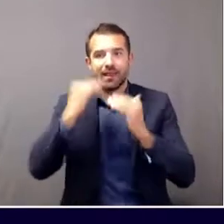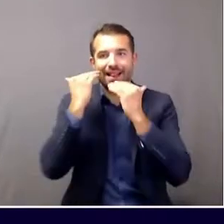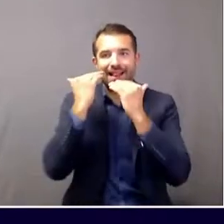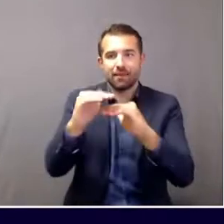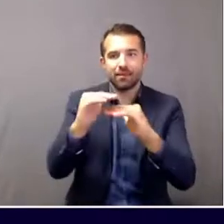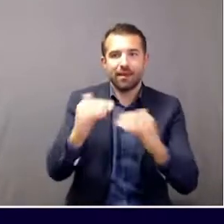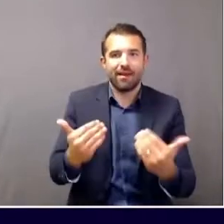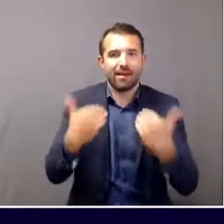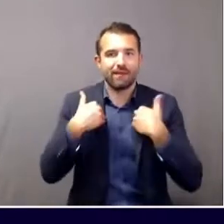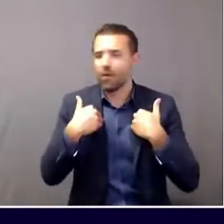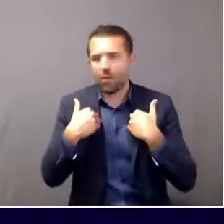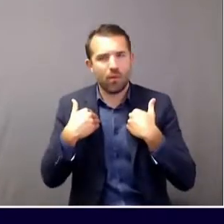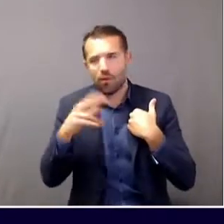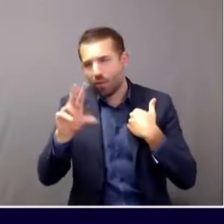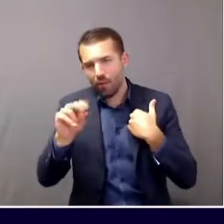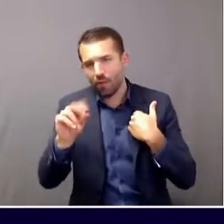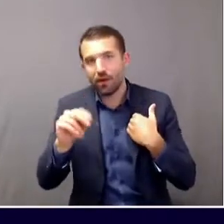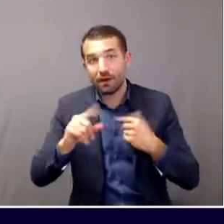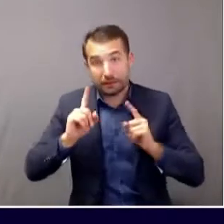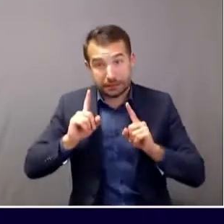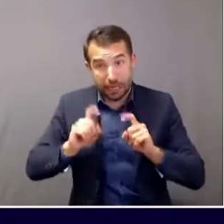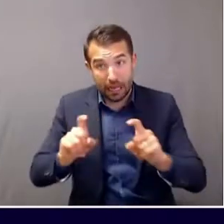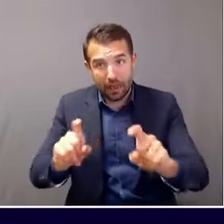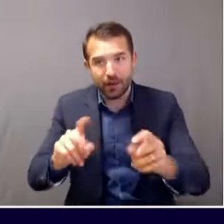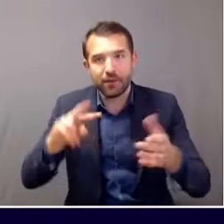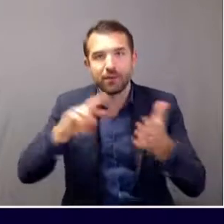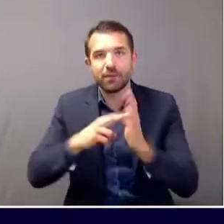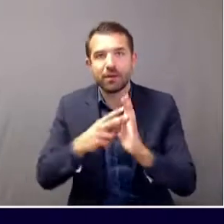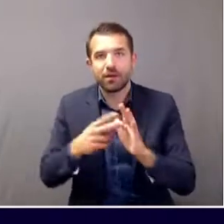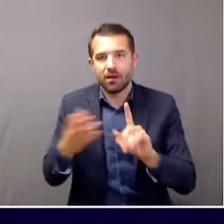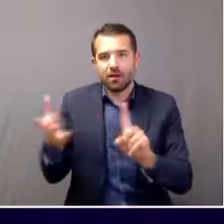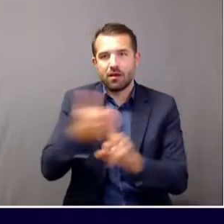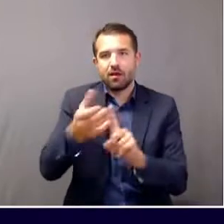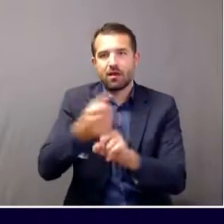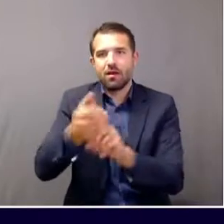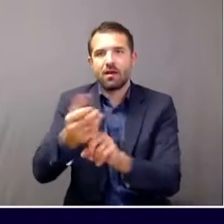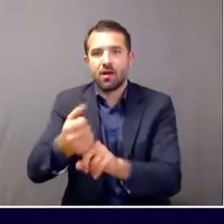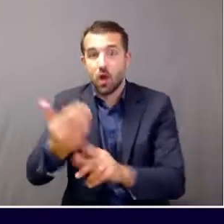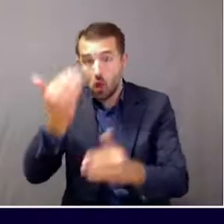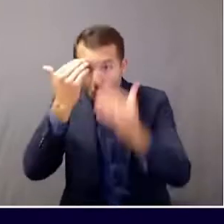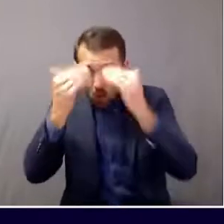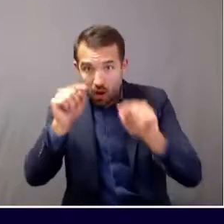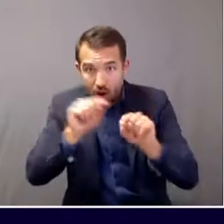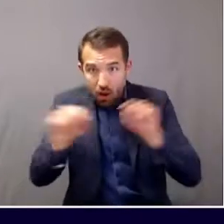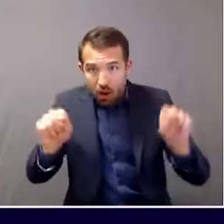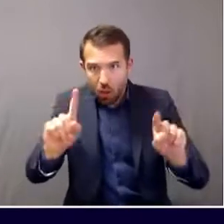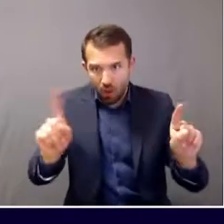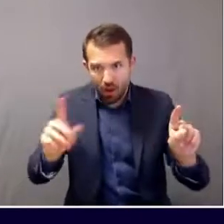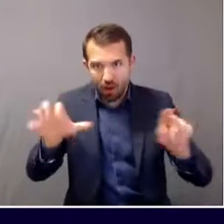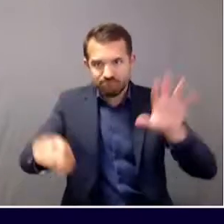rates mean that we've got an